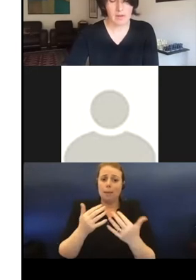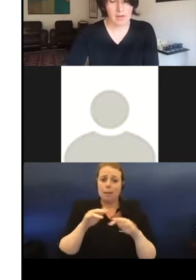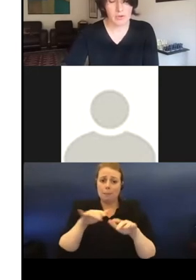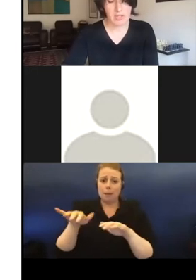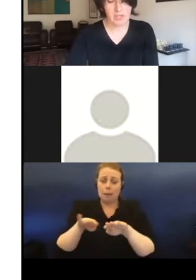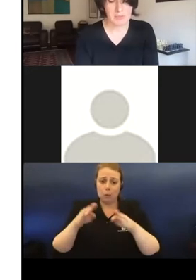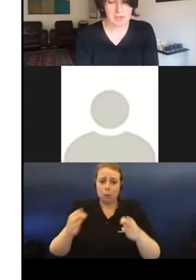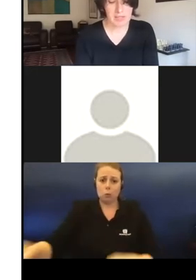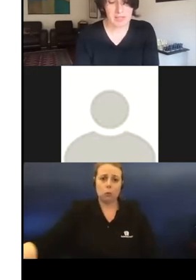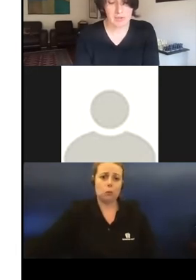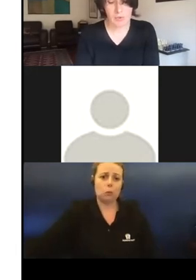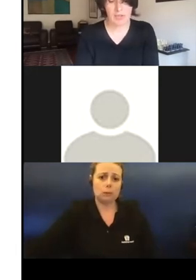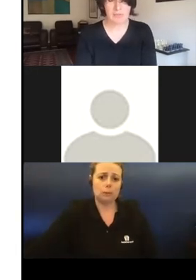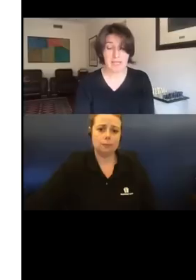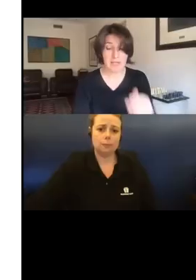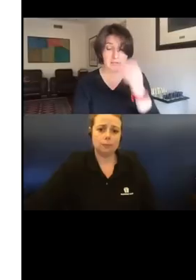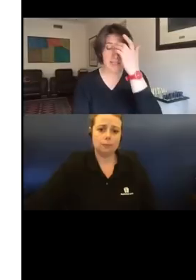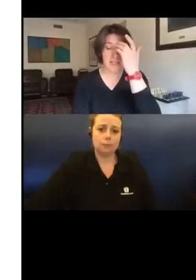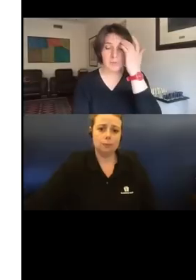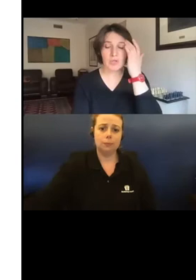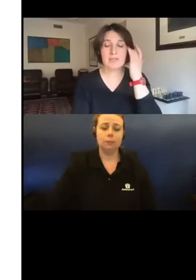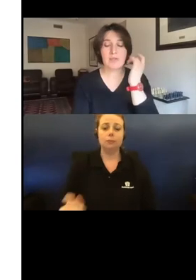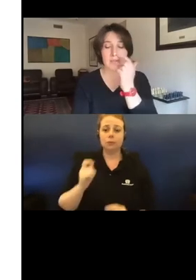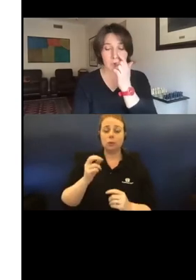during this period soon after black lives matter's protests around the world